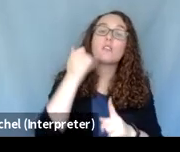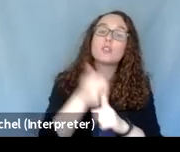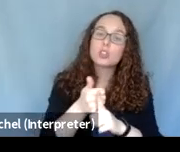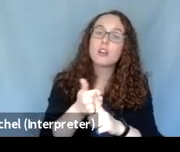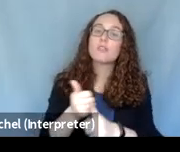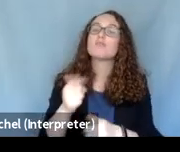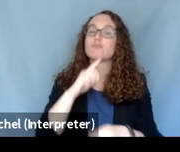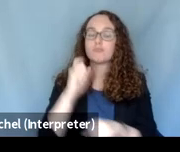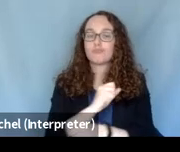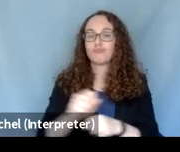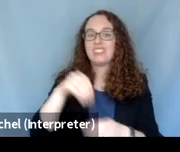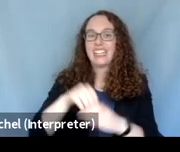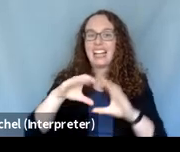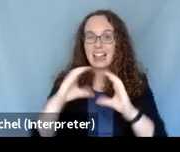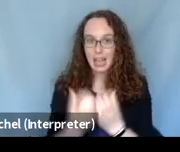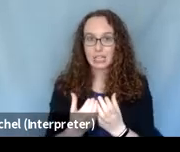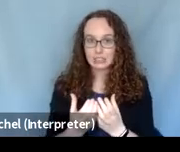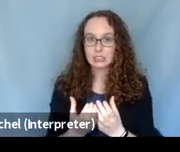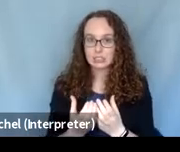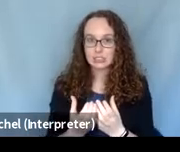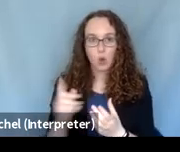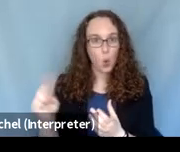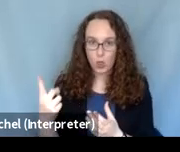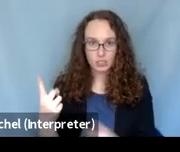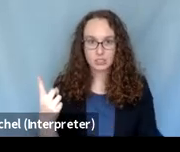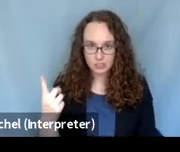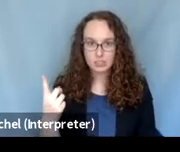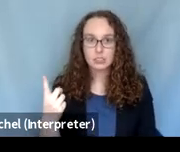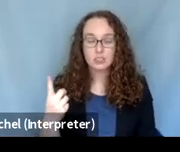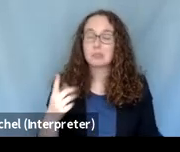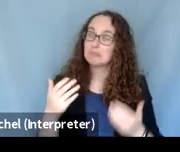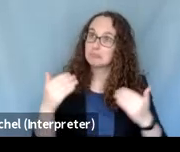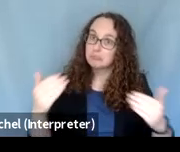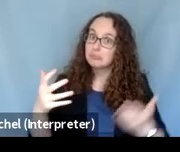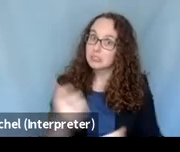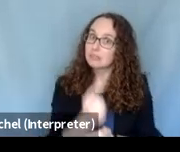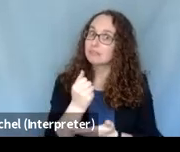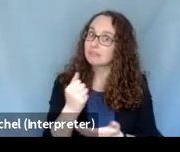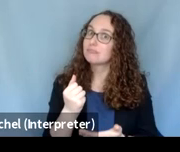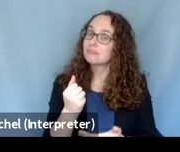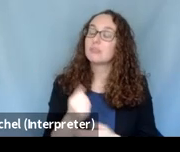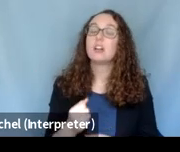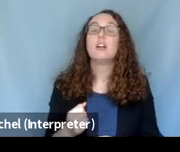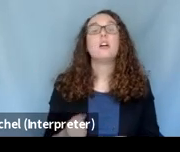right now while you're taking classes at City. We have been sheltering in place since March